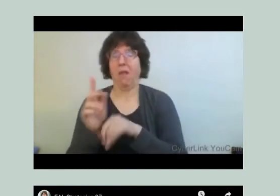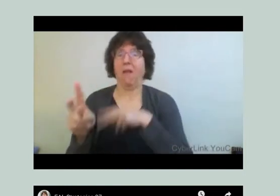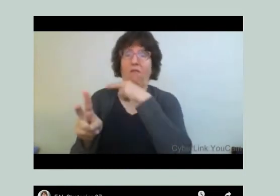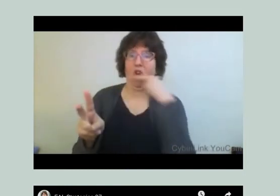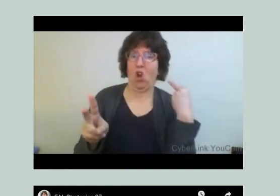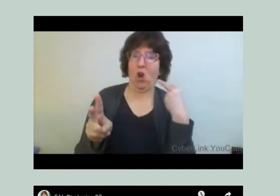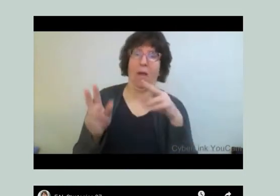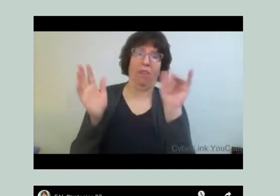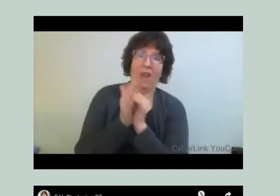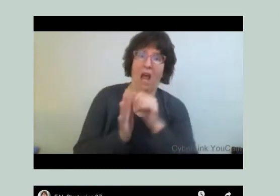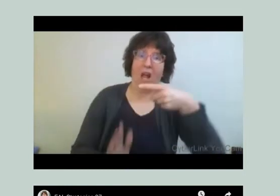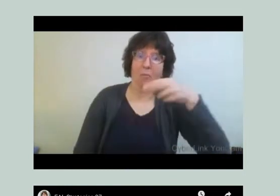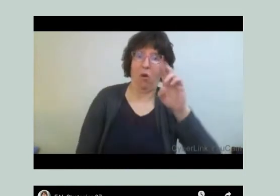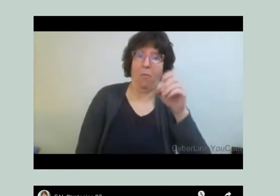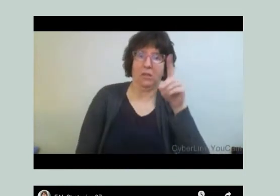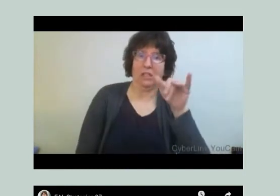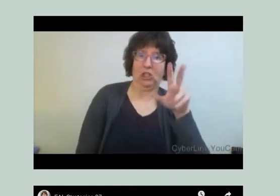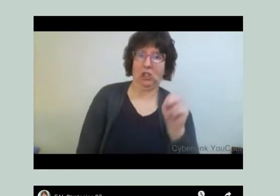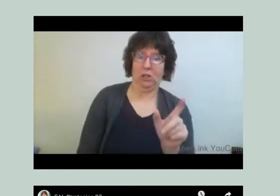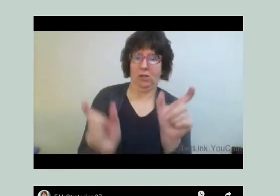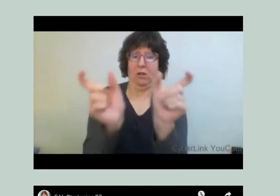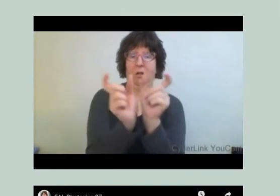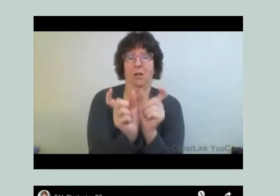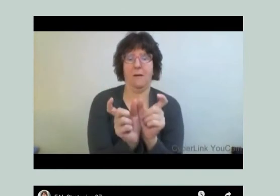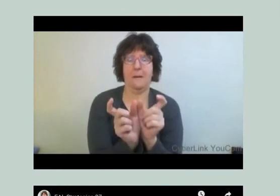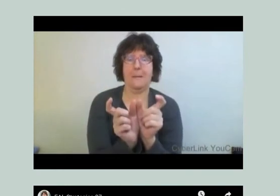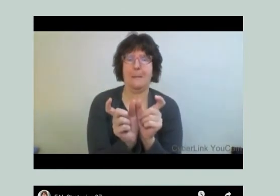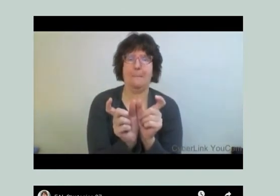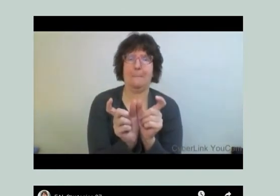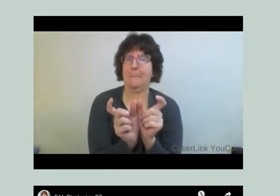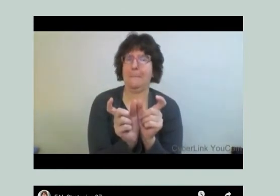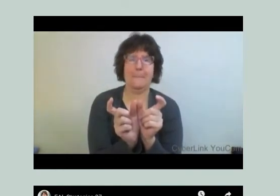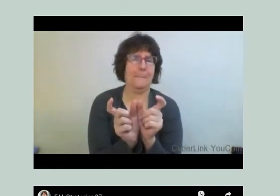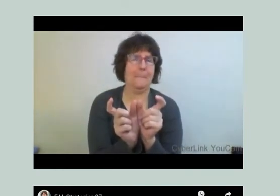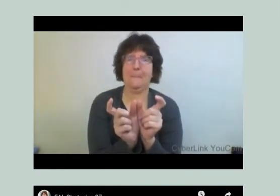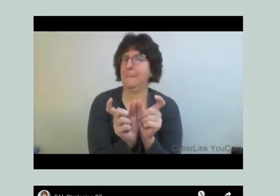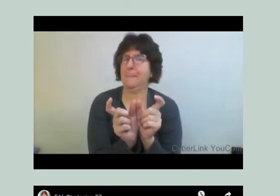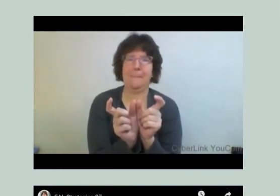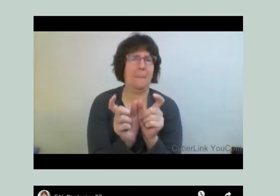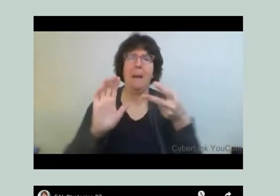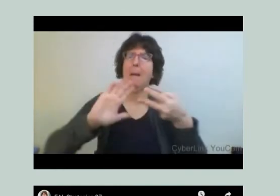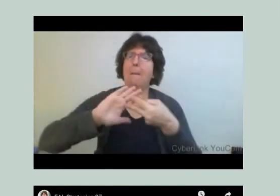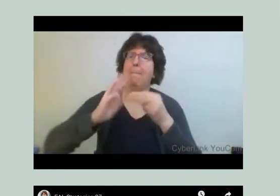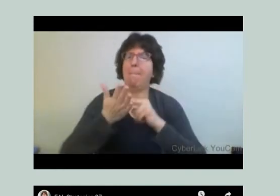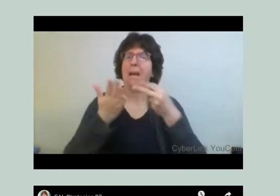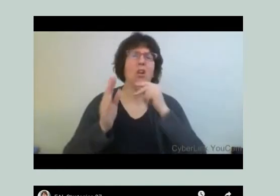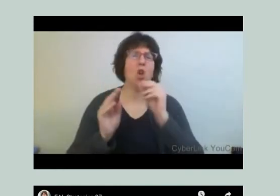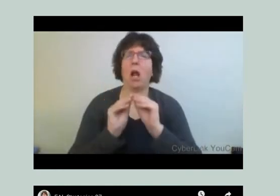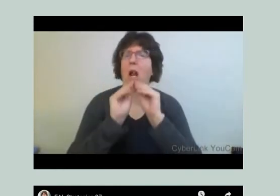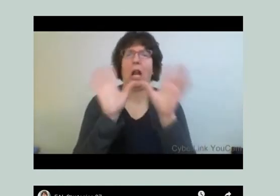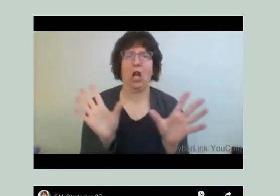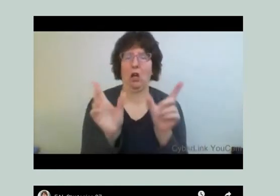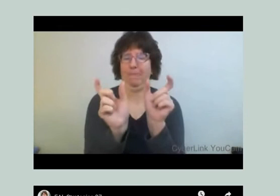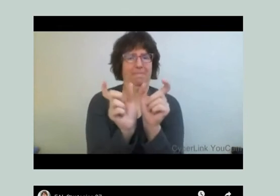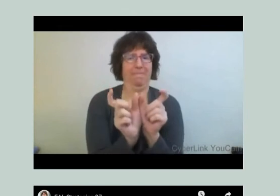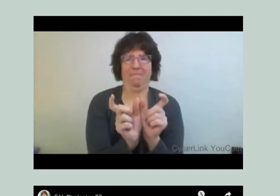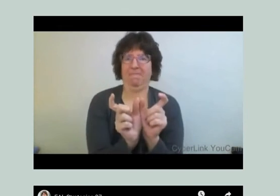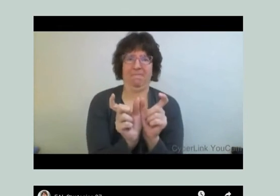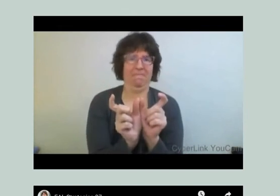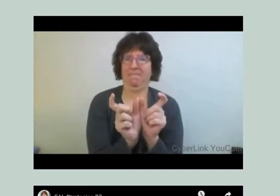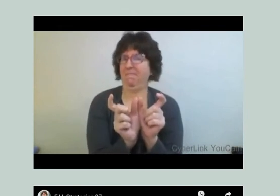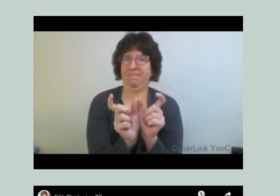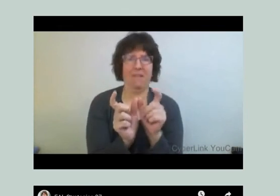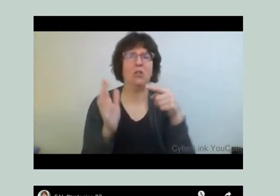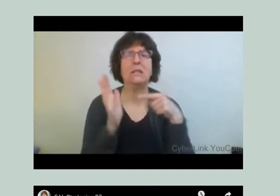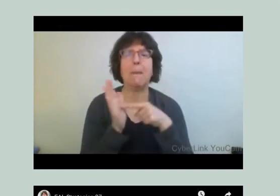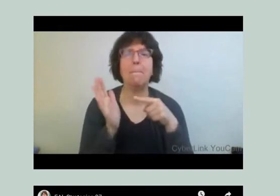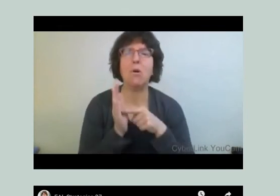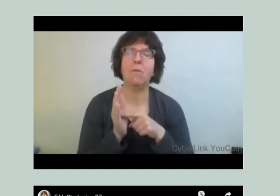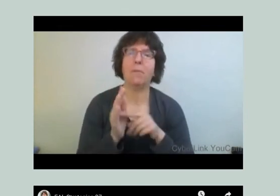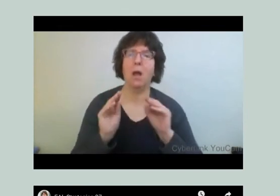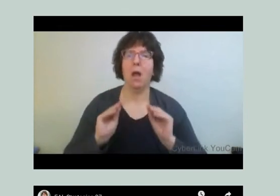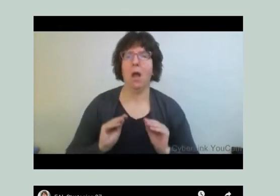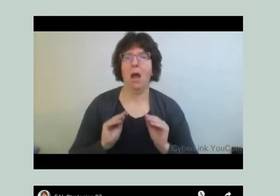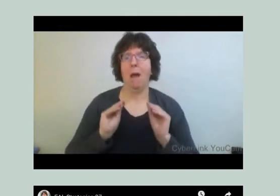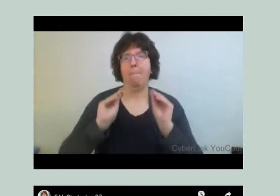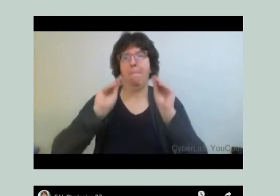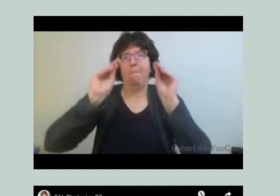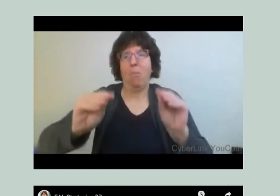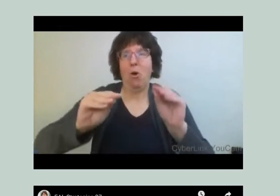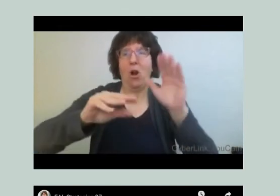You see a verb and a preposition side-by-side, but the meaning is unclear or confusing.